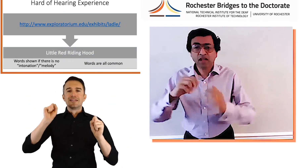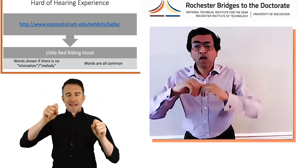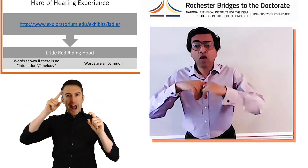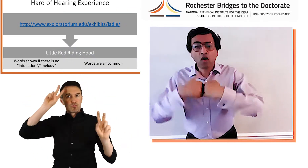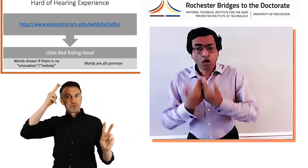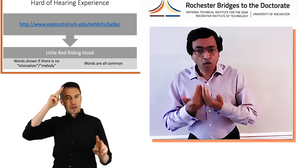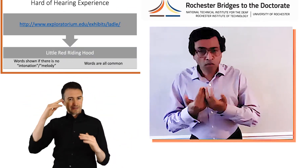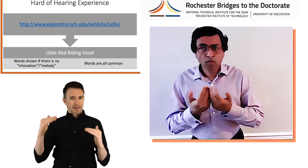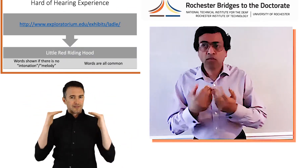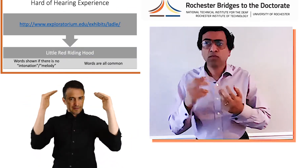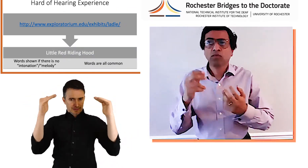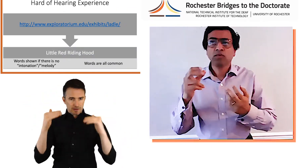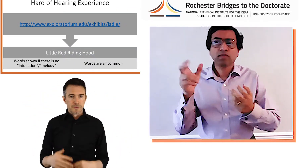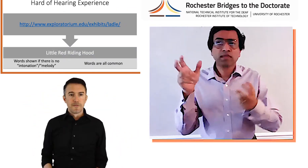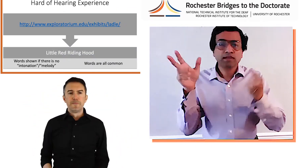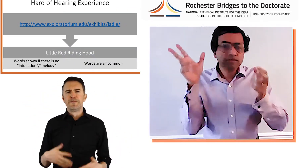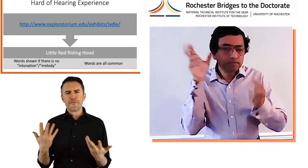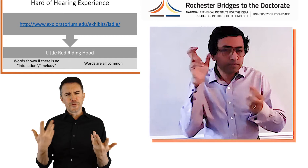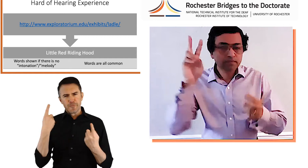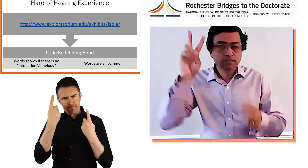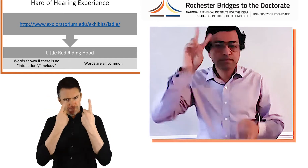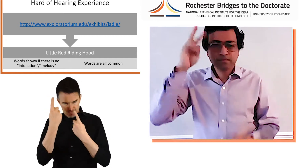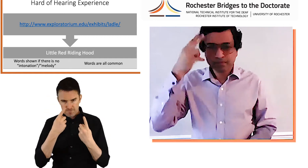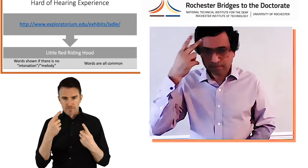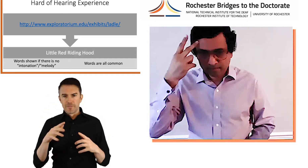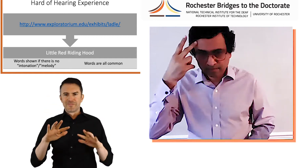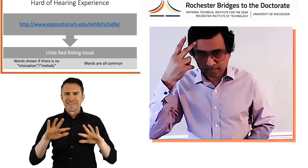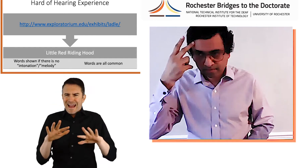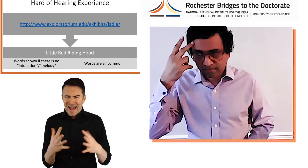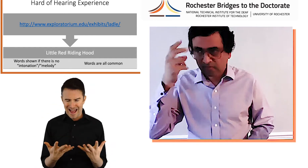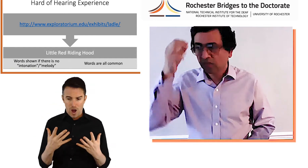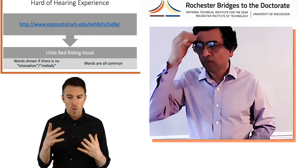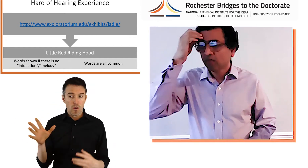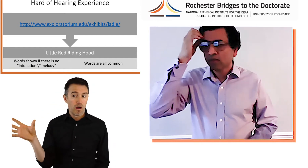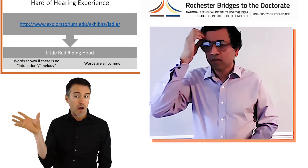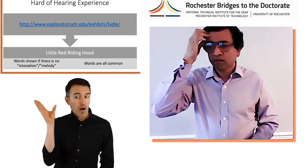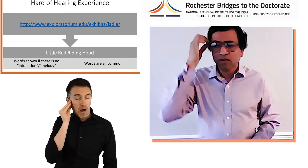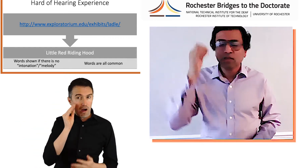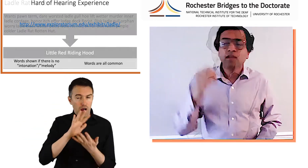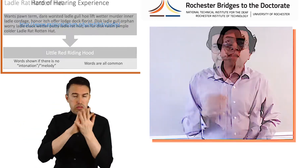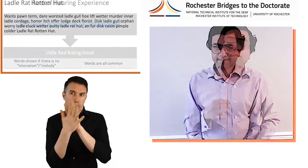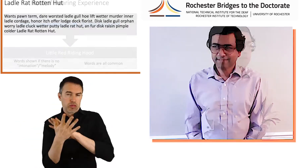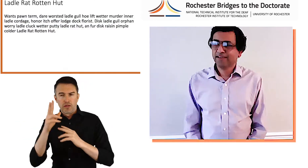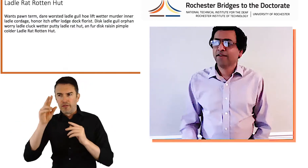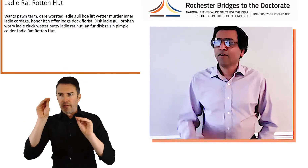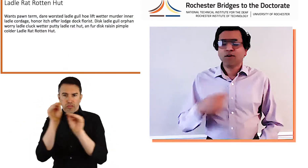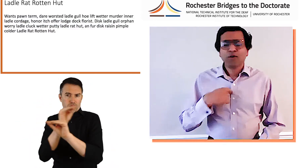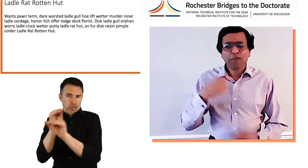Now, discussing hard-of-hearing individuals and how they maybe mishear information.